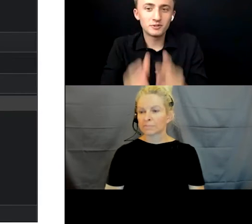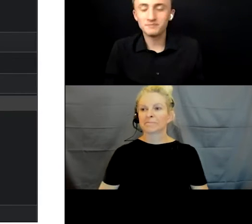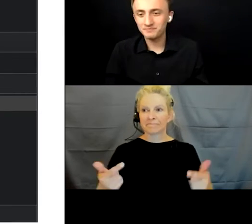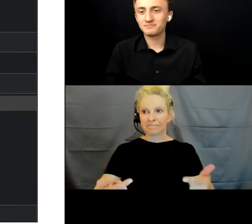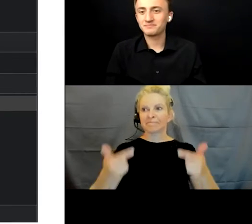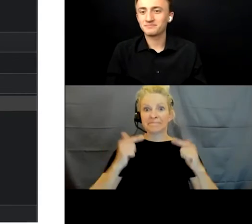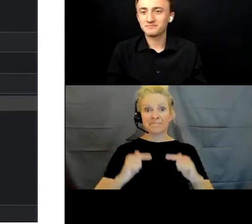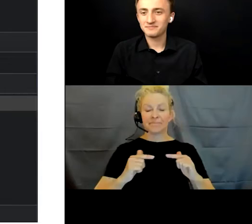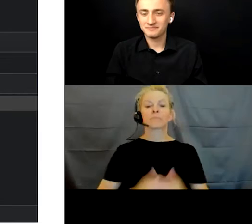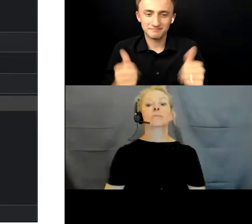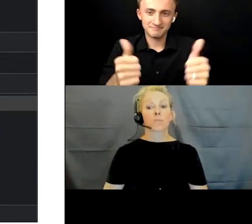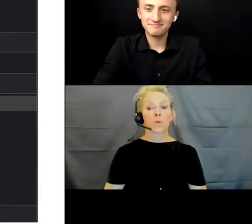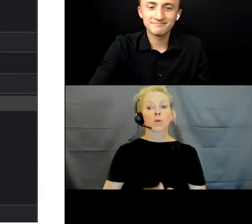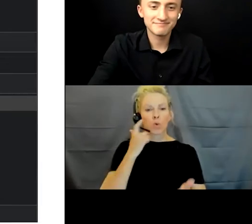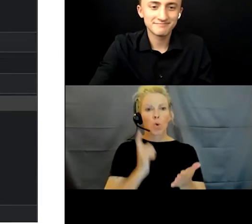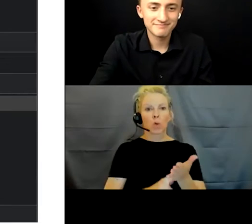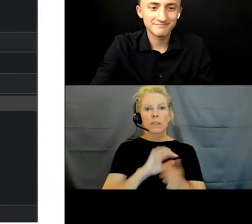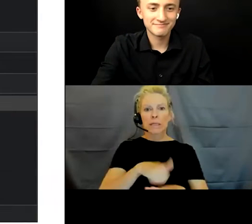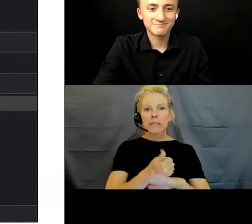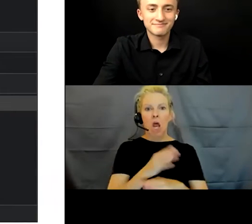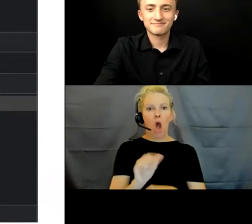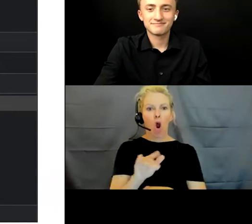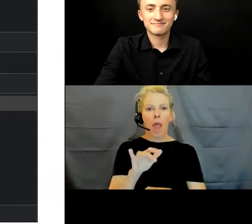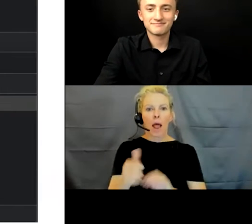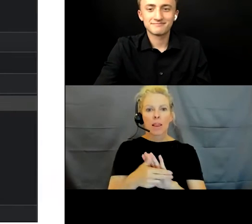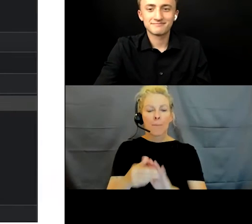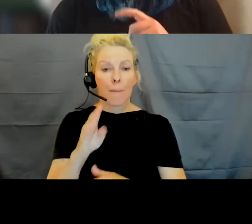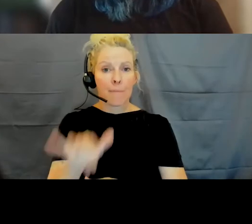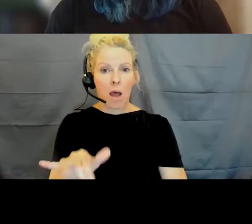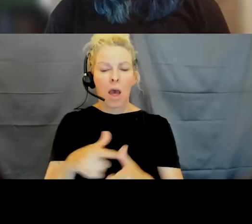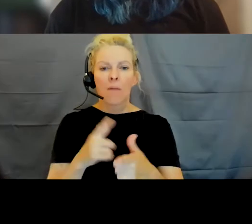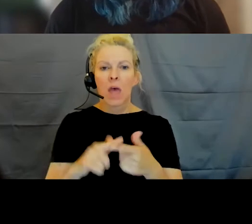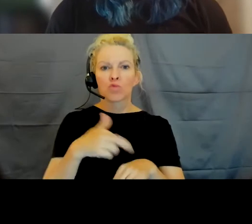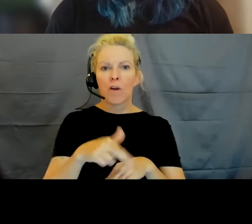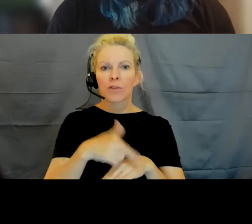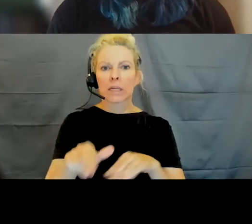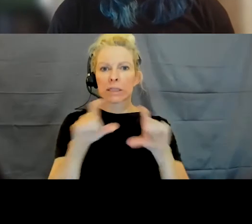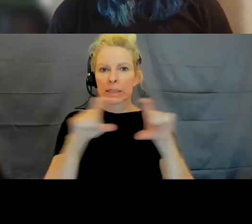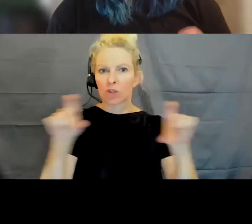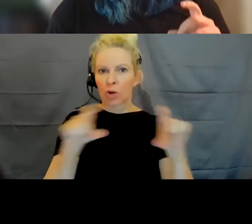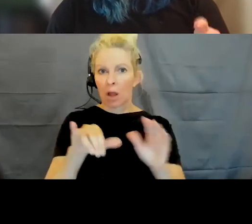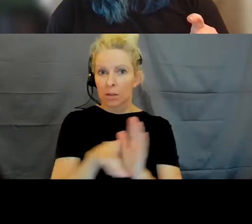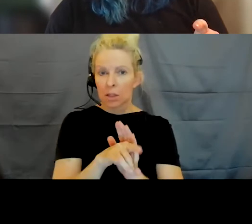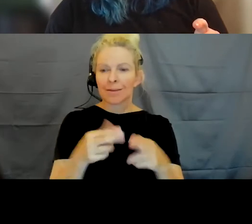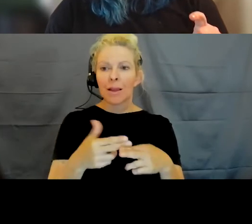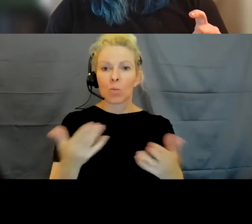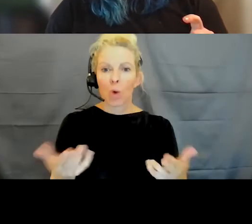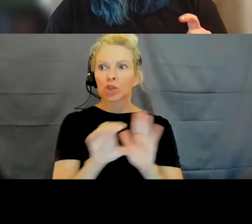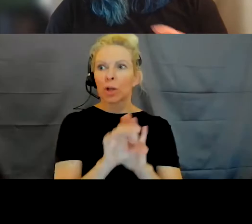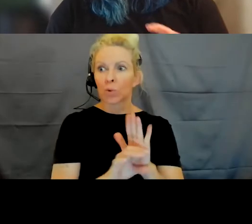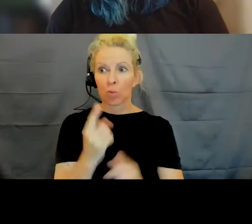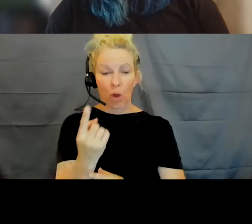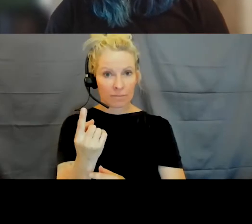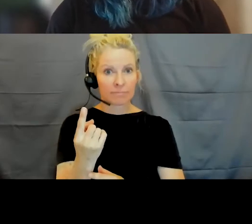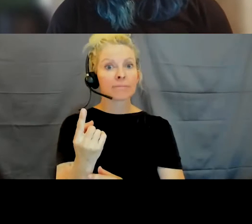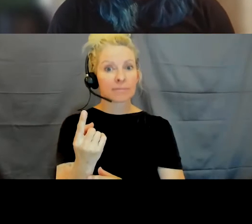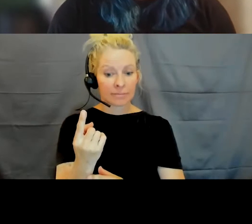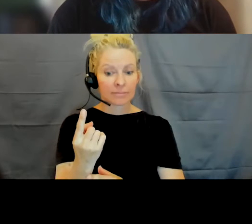by aria-labelledby referencing section heading ID Name is chapter 1, and we can see that is from